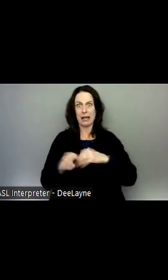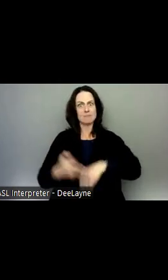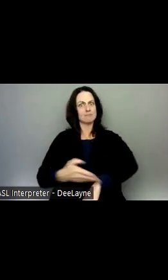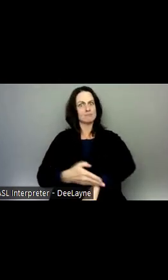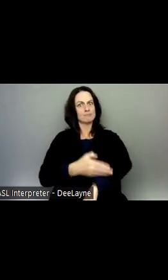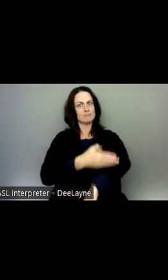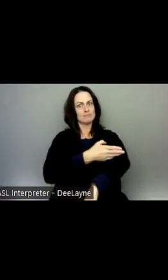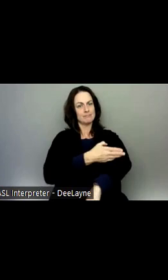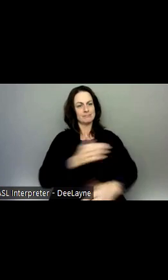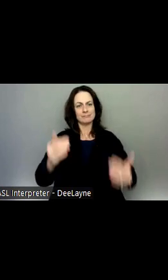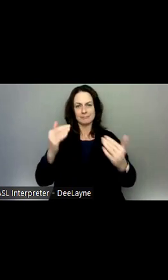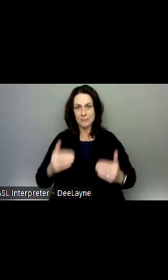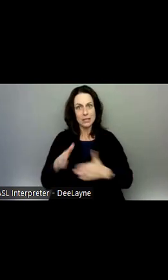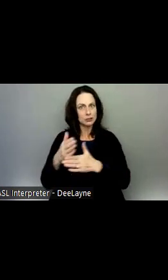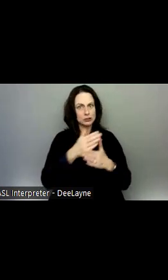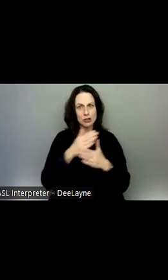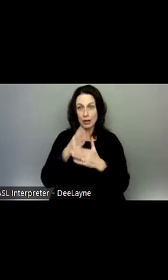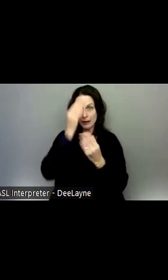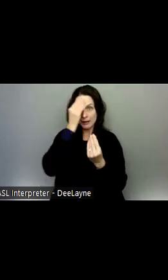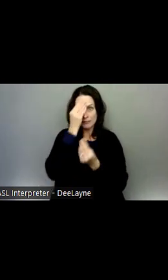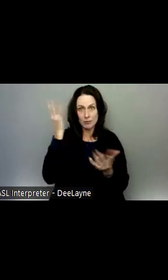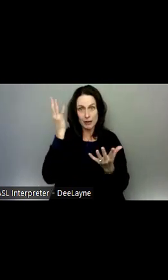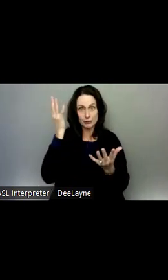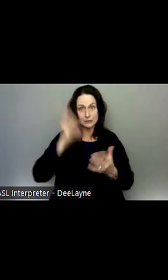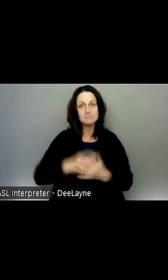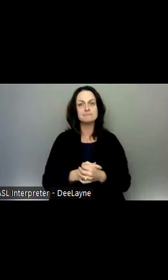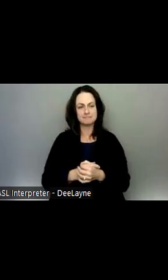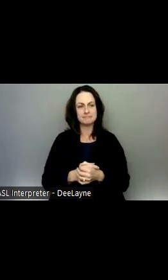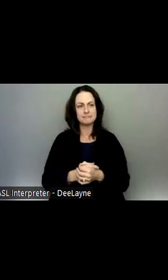sharing information, doing it together,